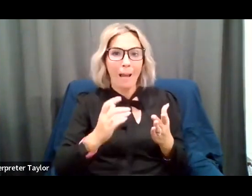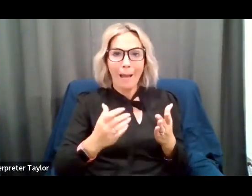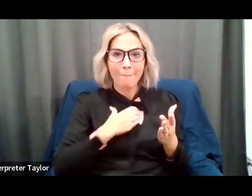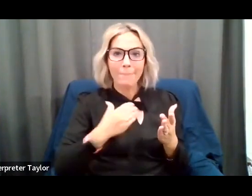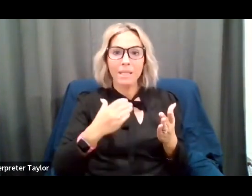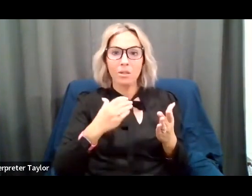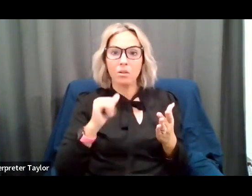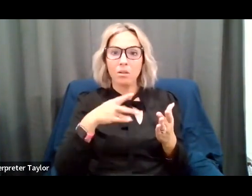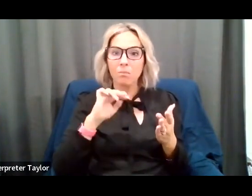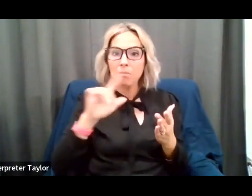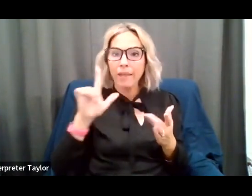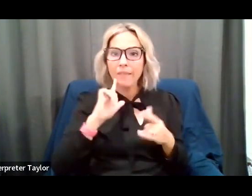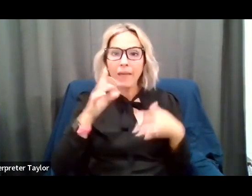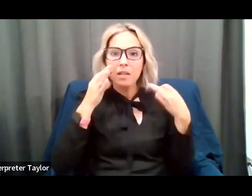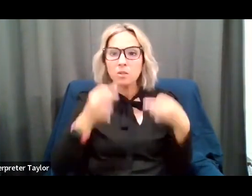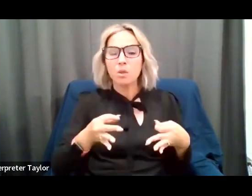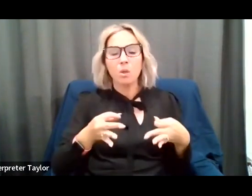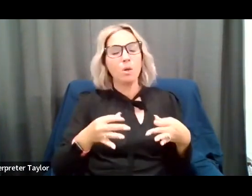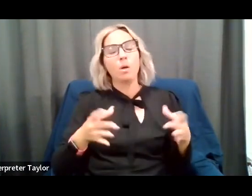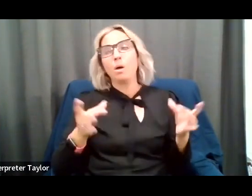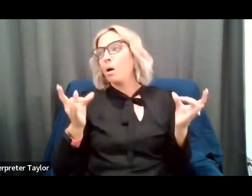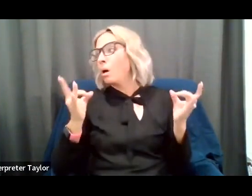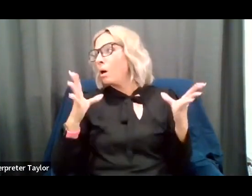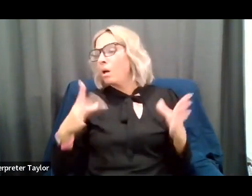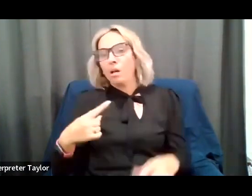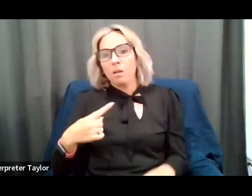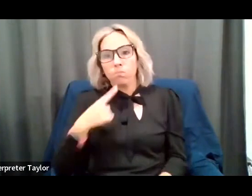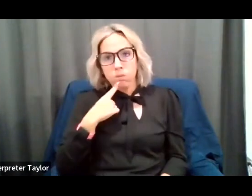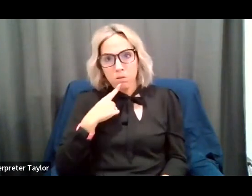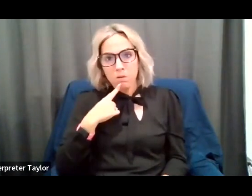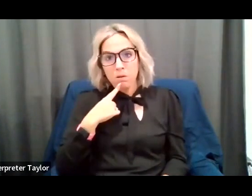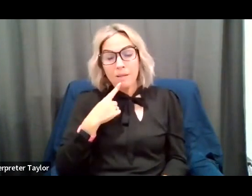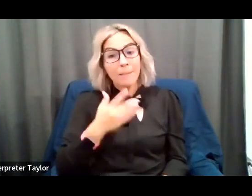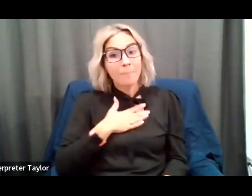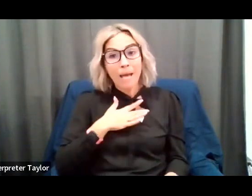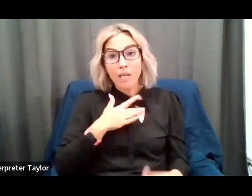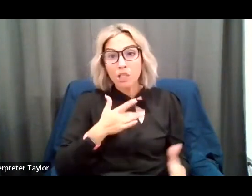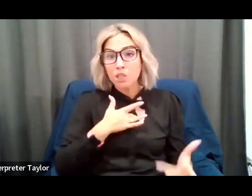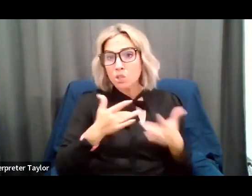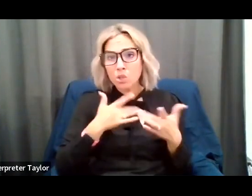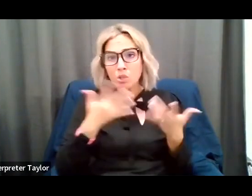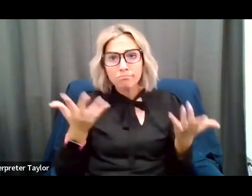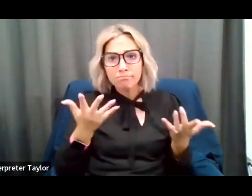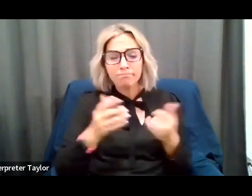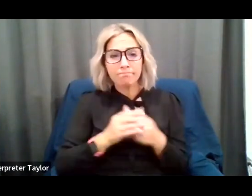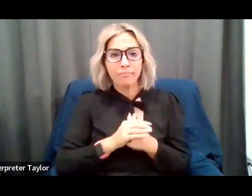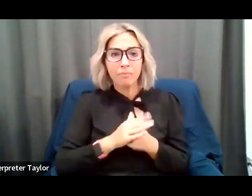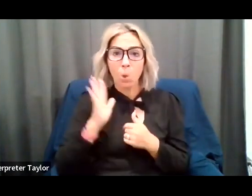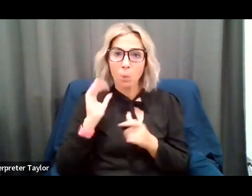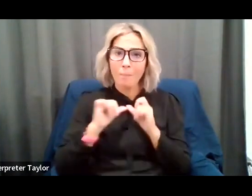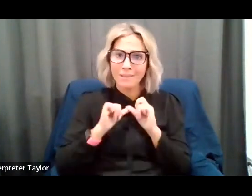it was exceptionally disappointing. And the concern is, are we going to continue to see